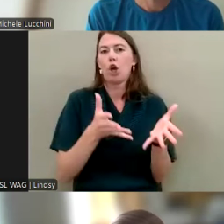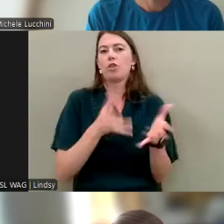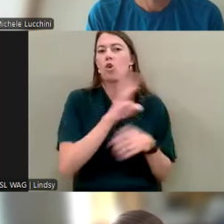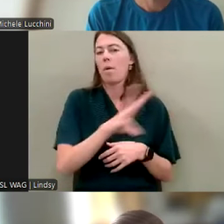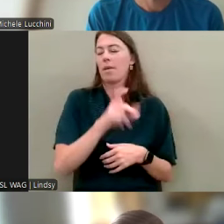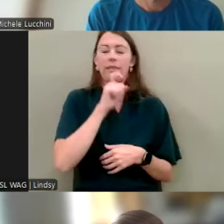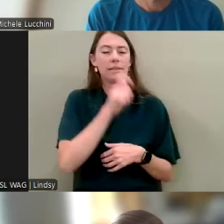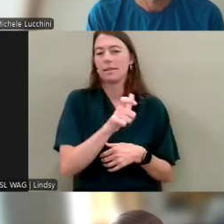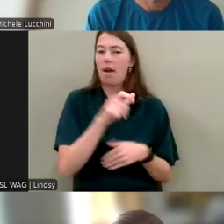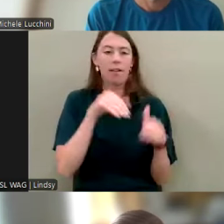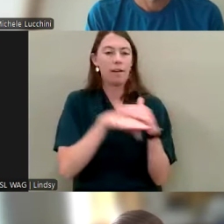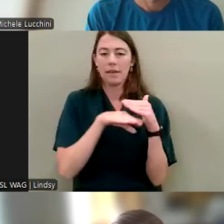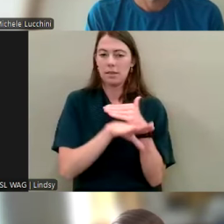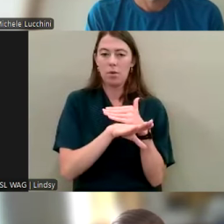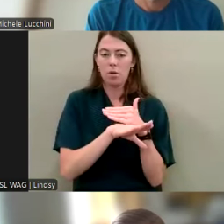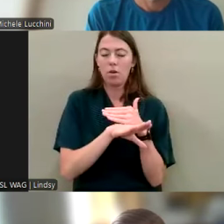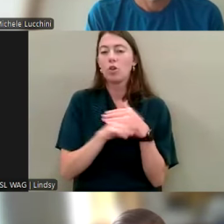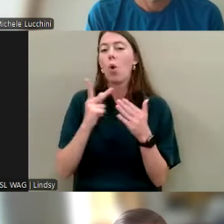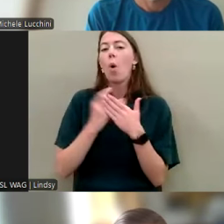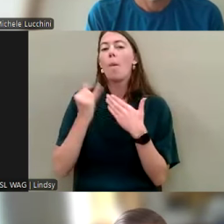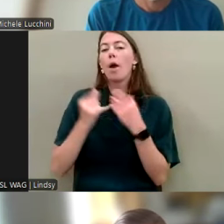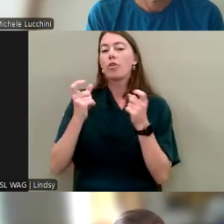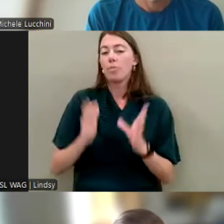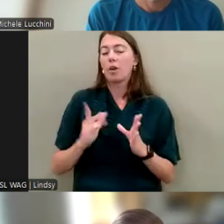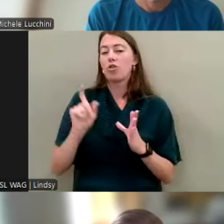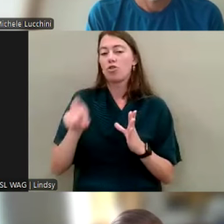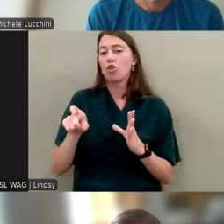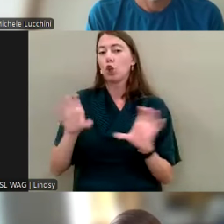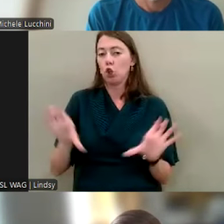are at least doing your due diligence in the project to make sure that it's accessibility